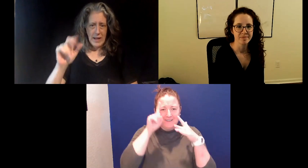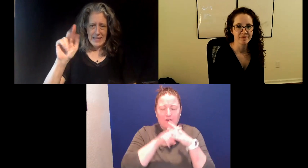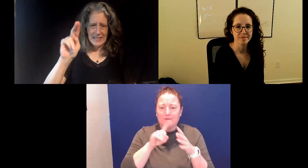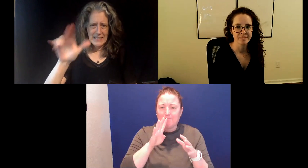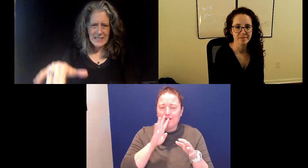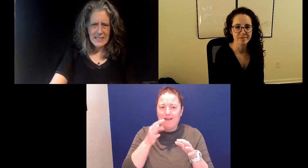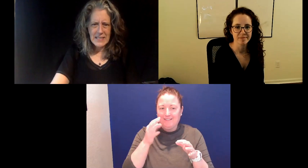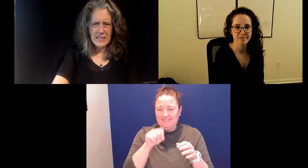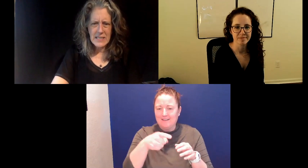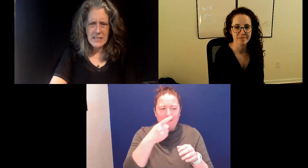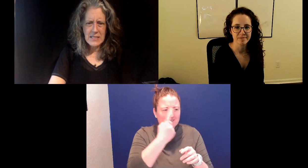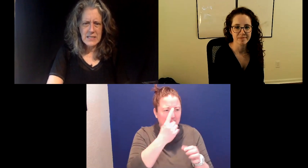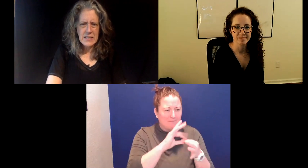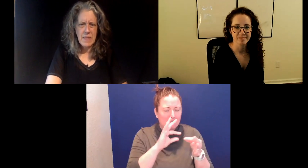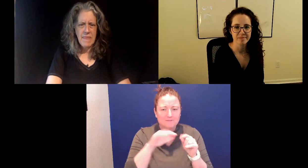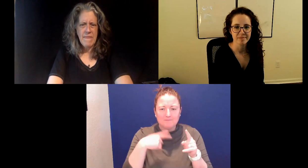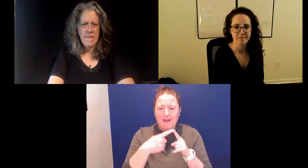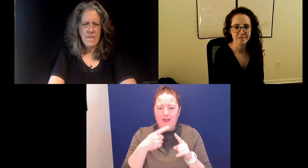oh i'm sorry yeah go ahead go ahead sorry nancy go for it